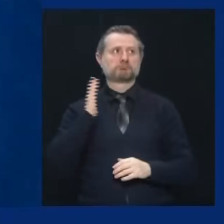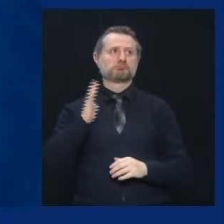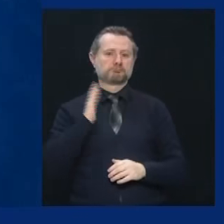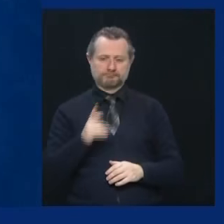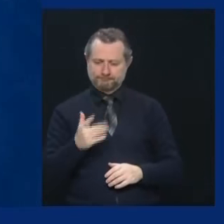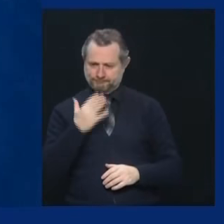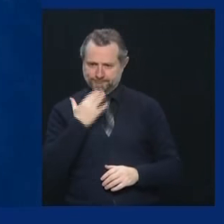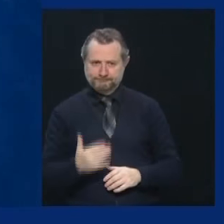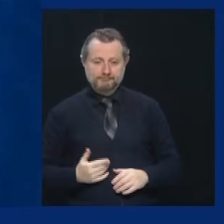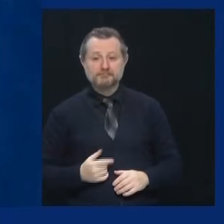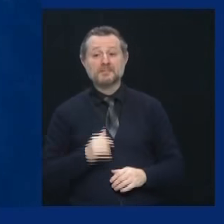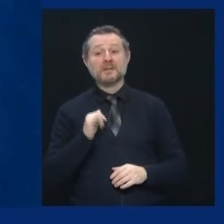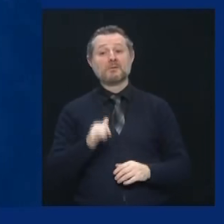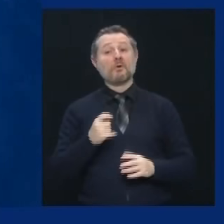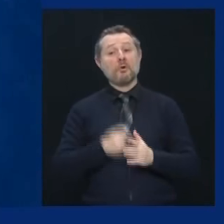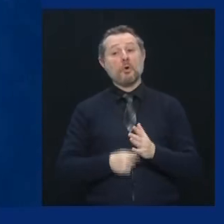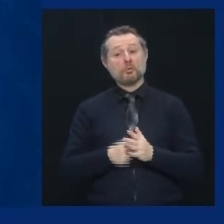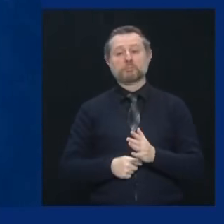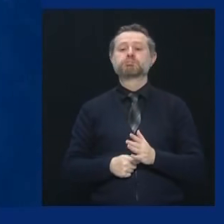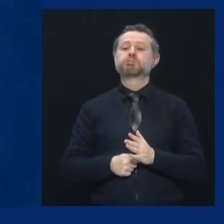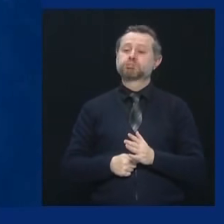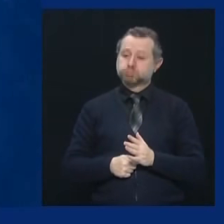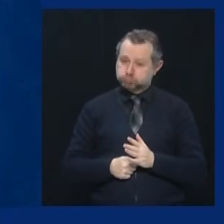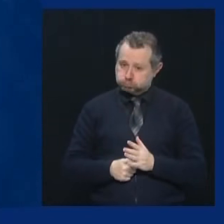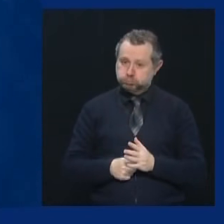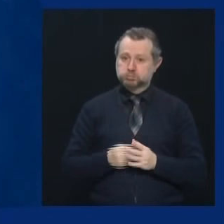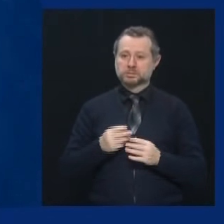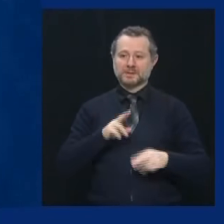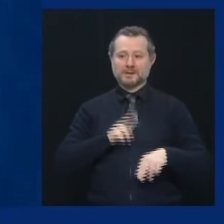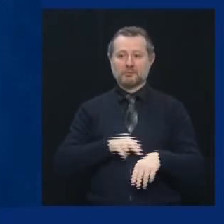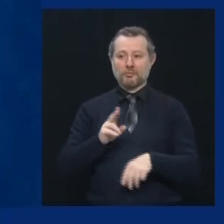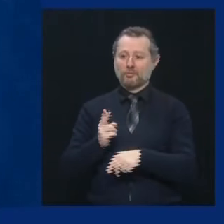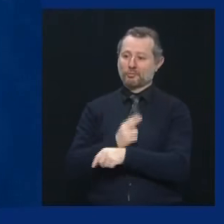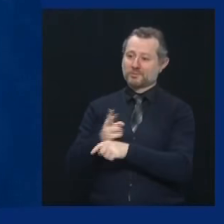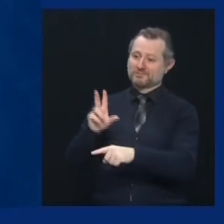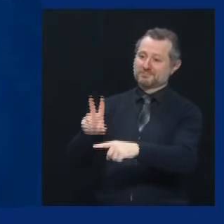SO, 6%.